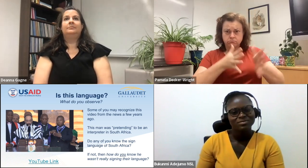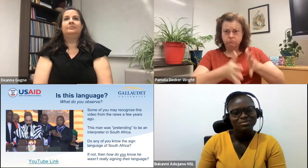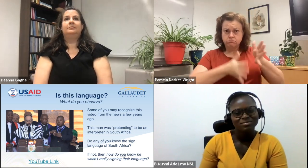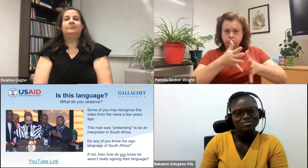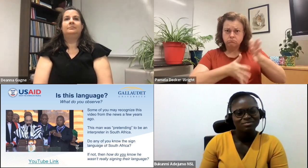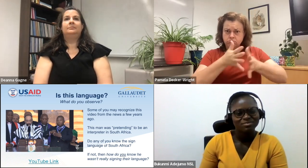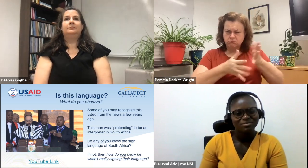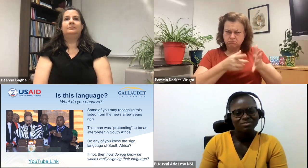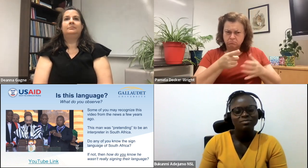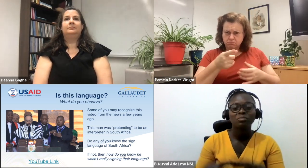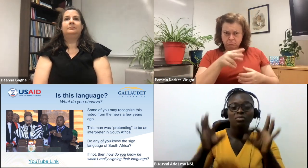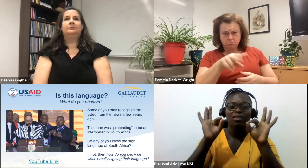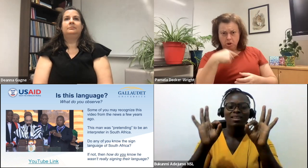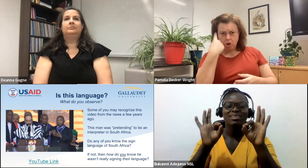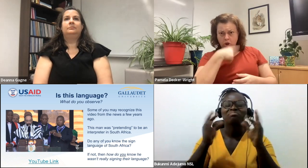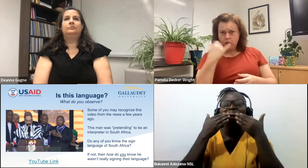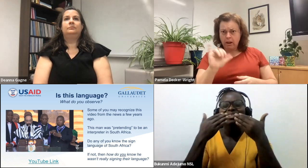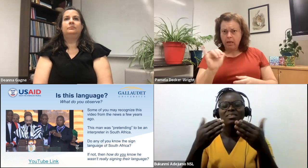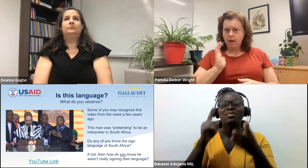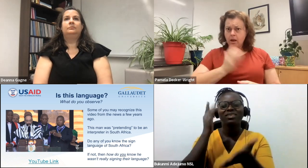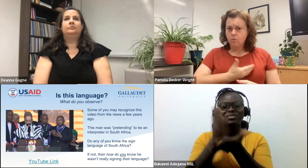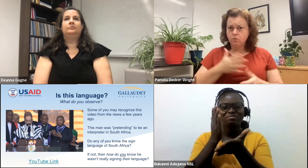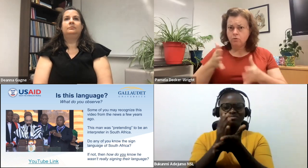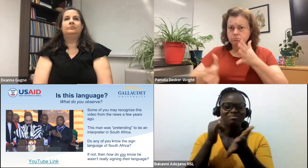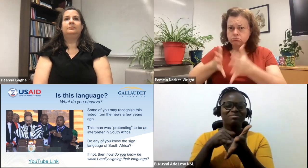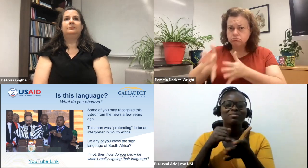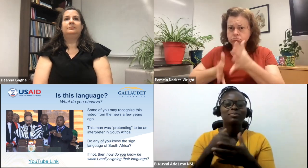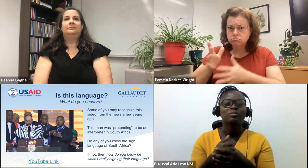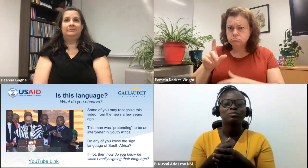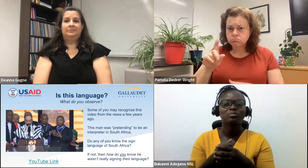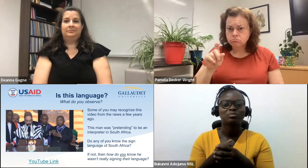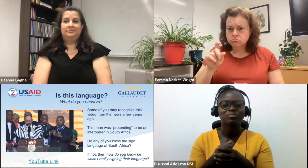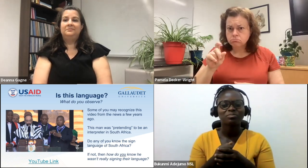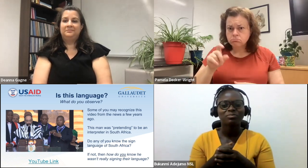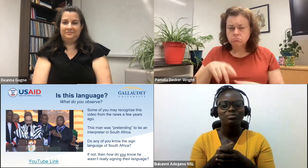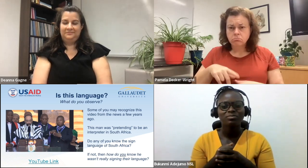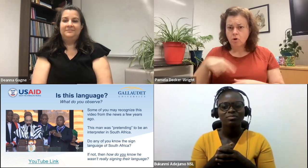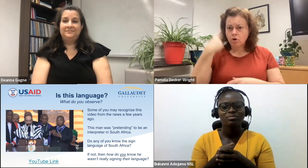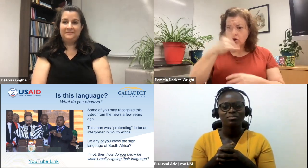now watching. This is this: someone. Does it look as if someone is just gesturing?